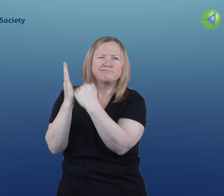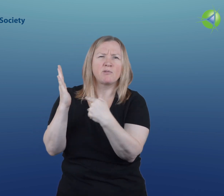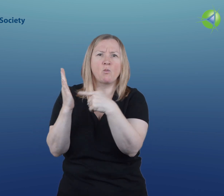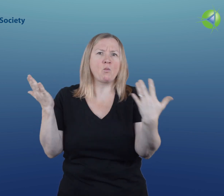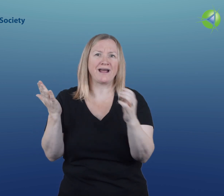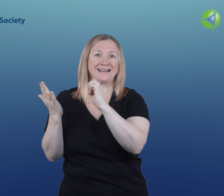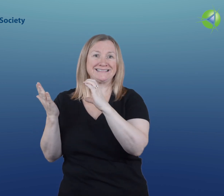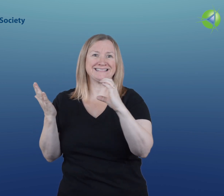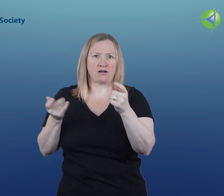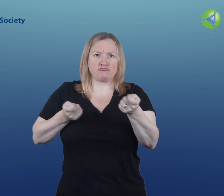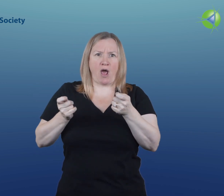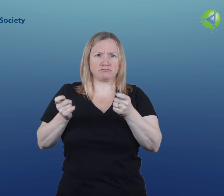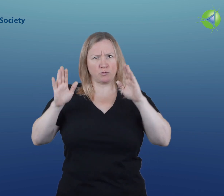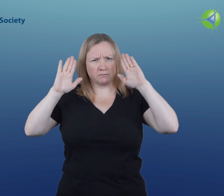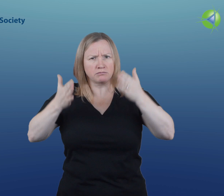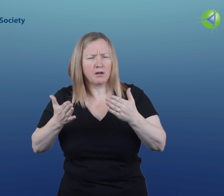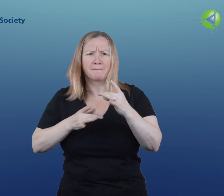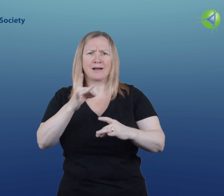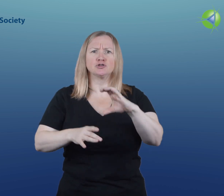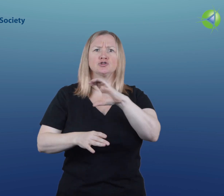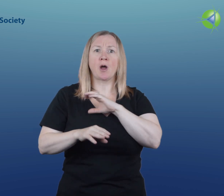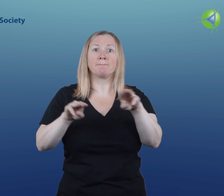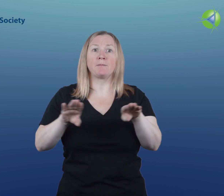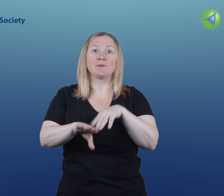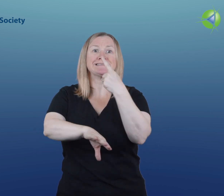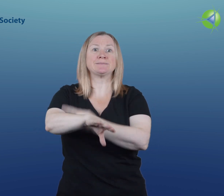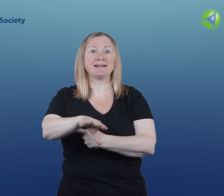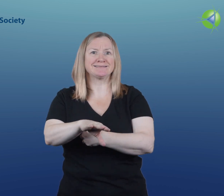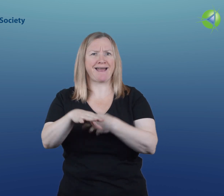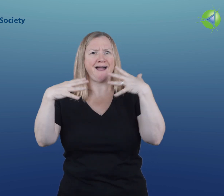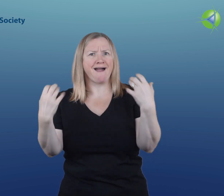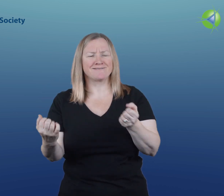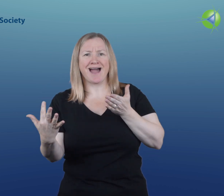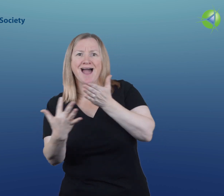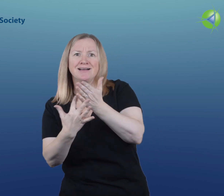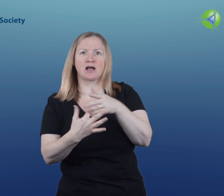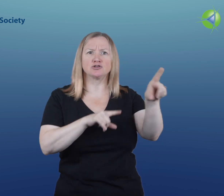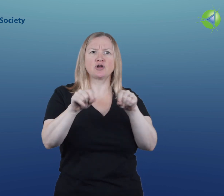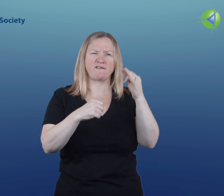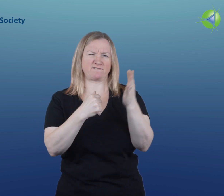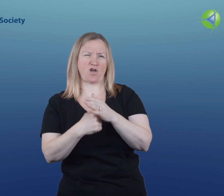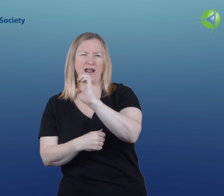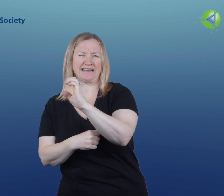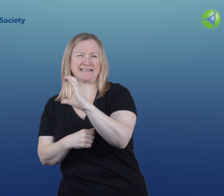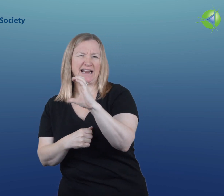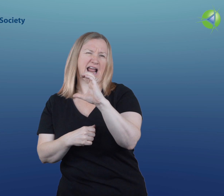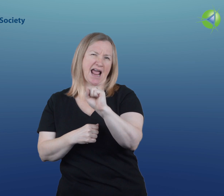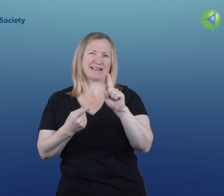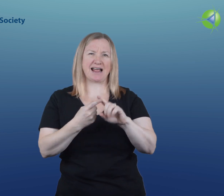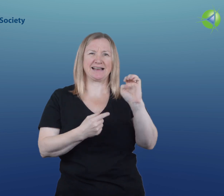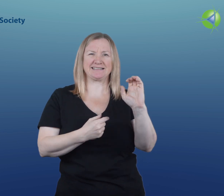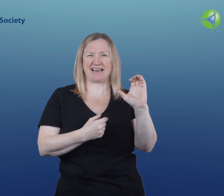The objective of the ECC Regulations is to ensure equivalent access and choice